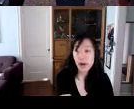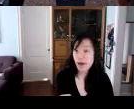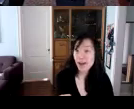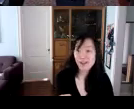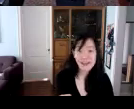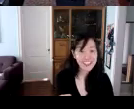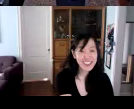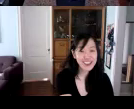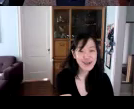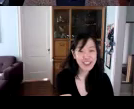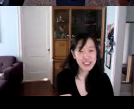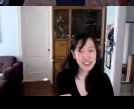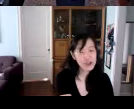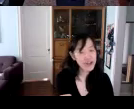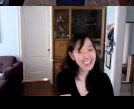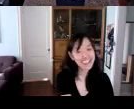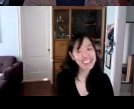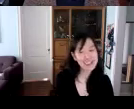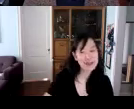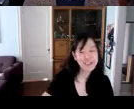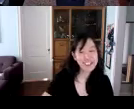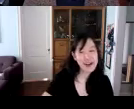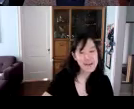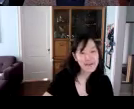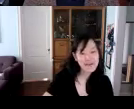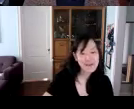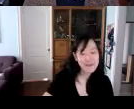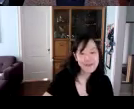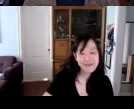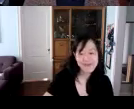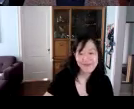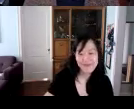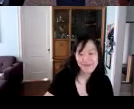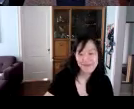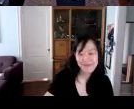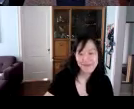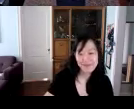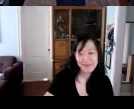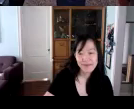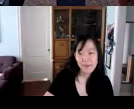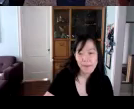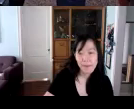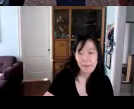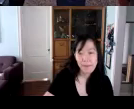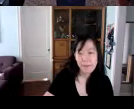Again, if you have additional questions, don’t hesitate to reach out.